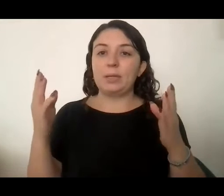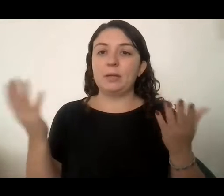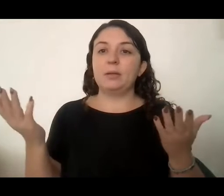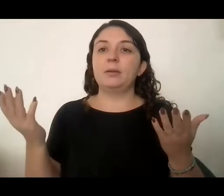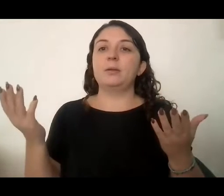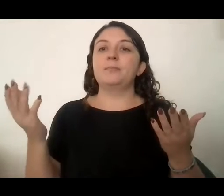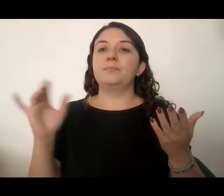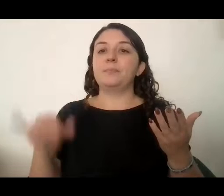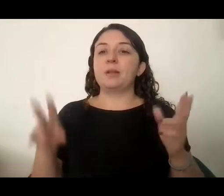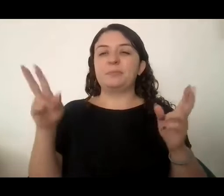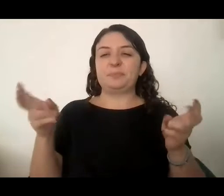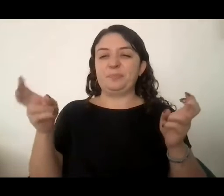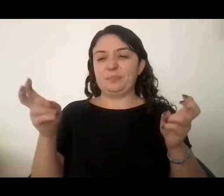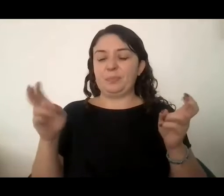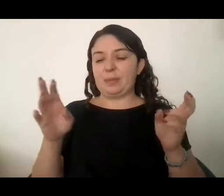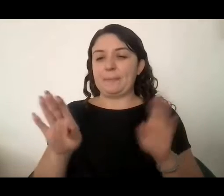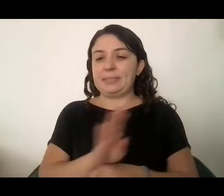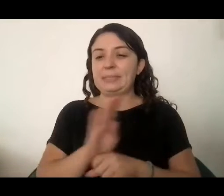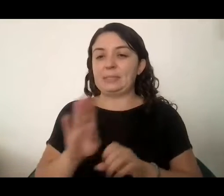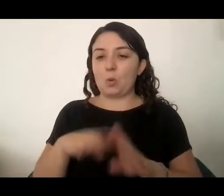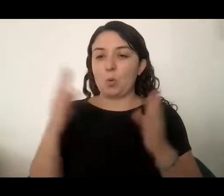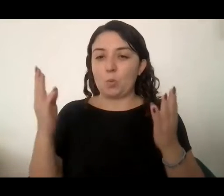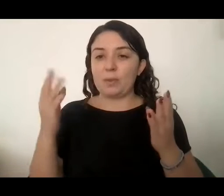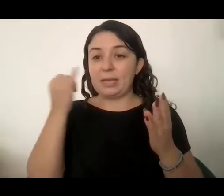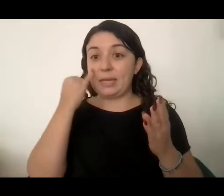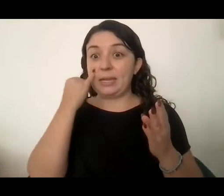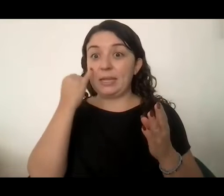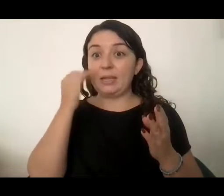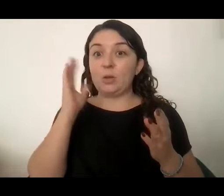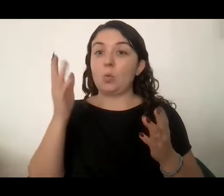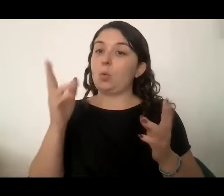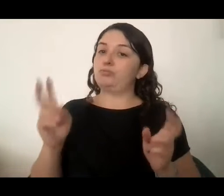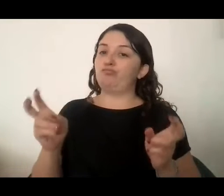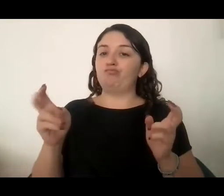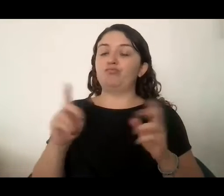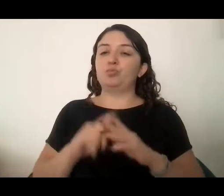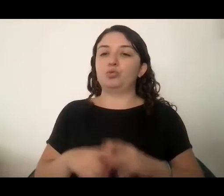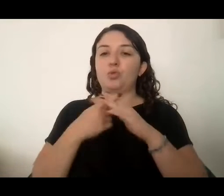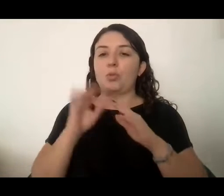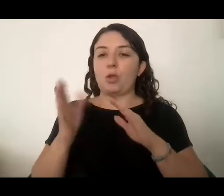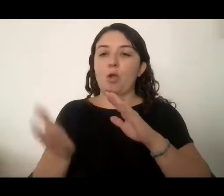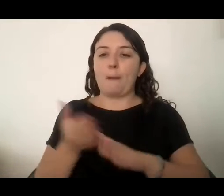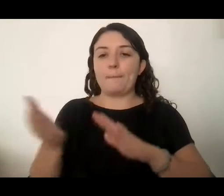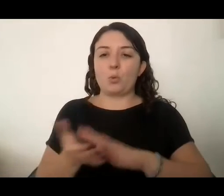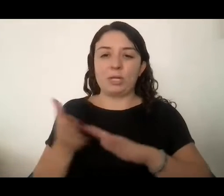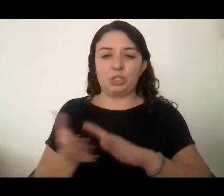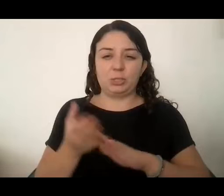business opens when it begins doing the operations that it was set up for. So let's go back to our